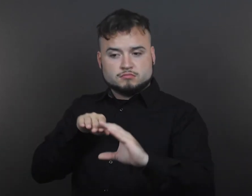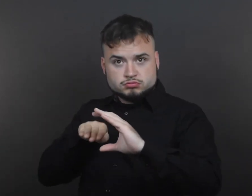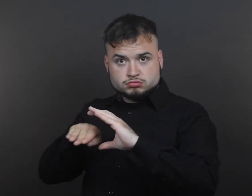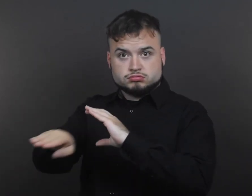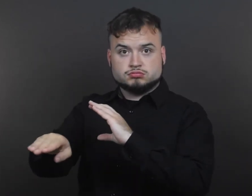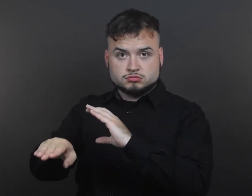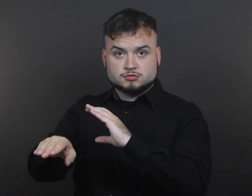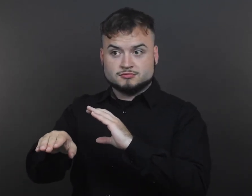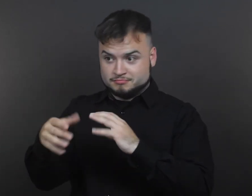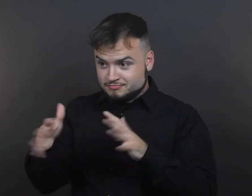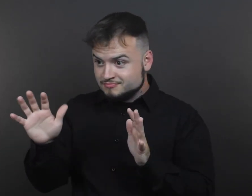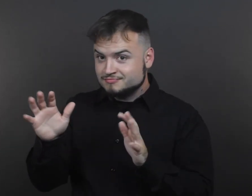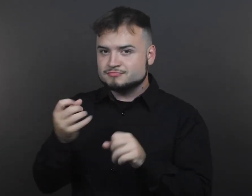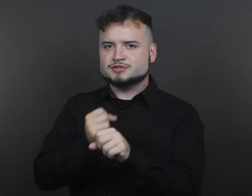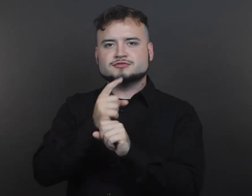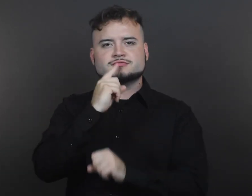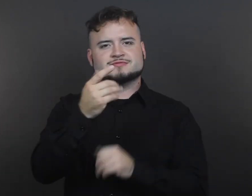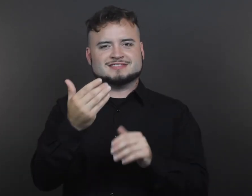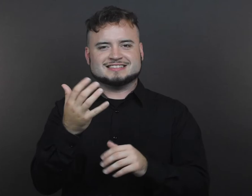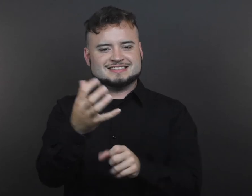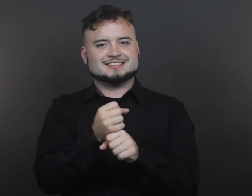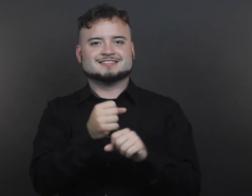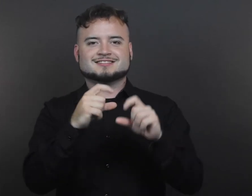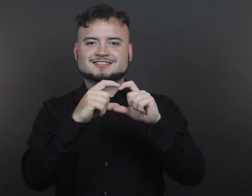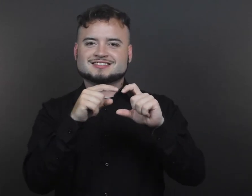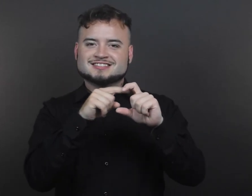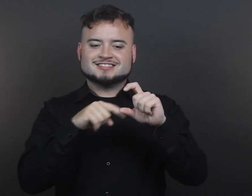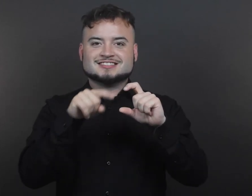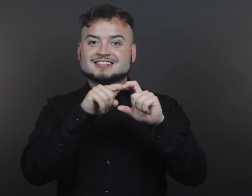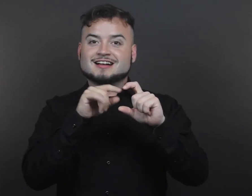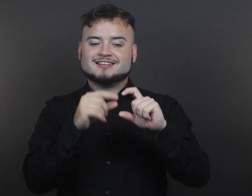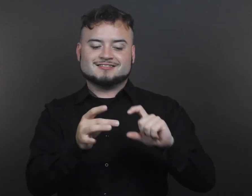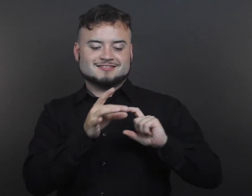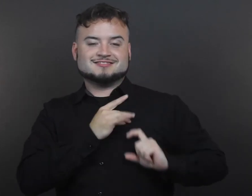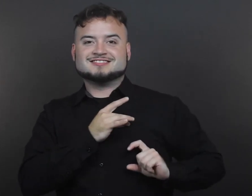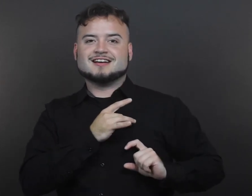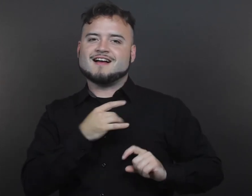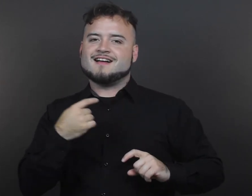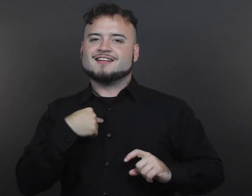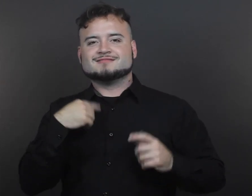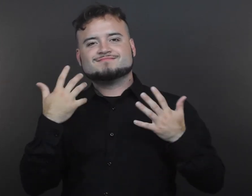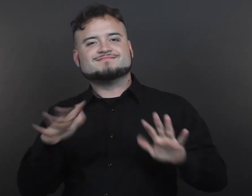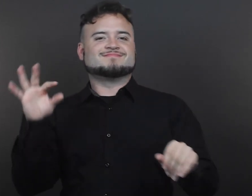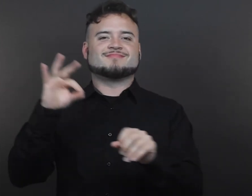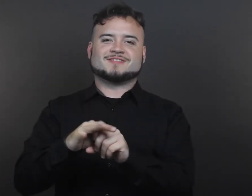machine. Be sure to get your “I Voted” sticker before you leave!